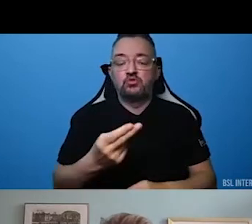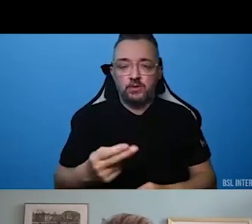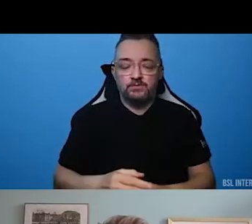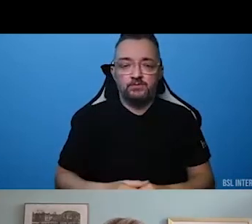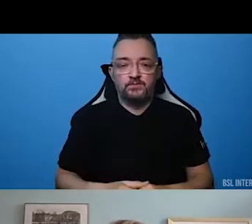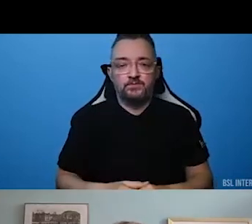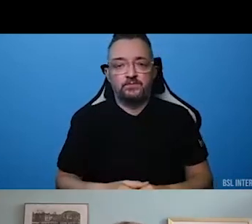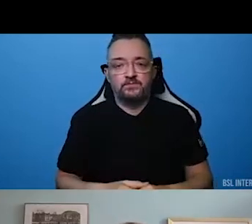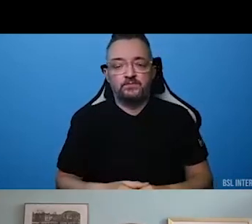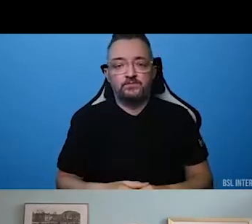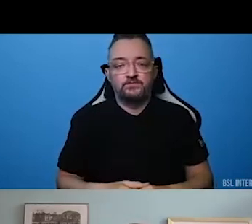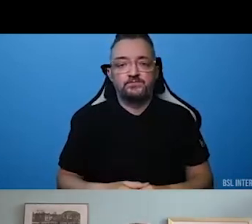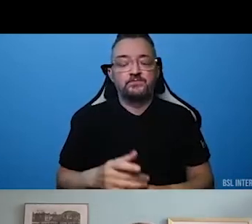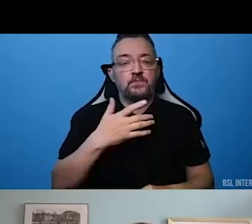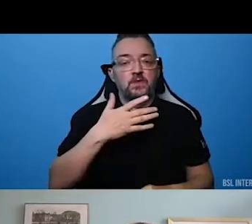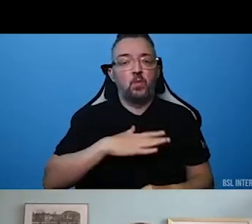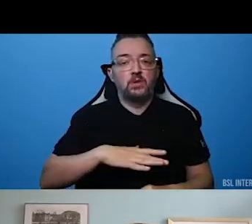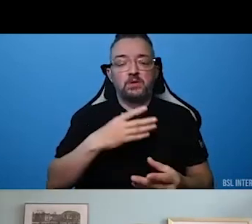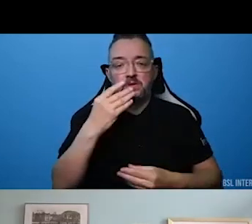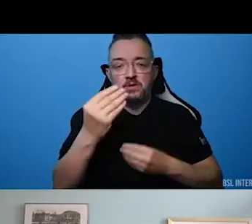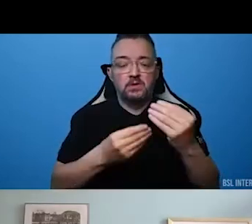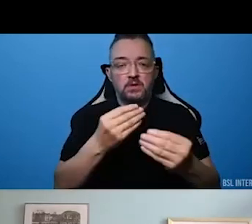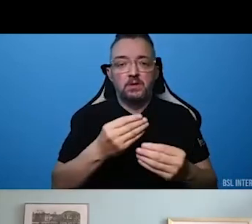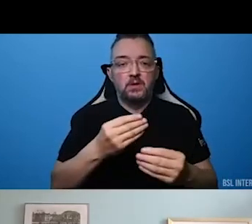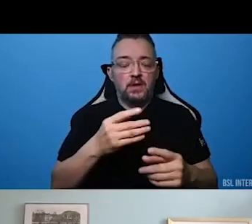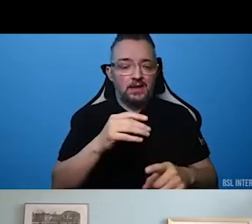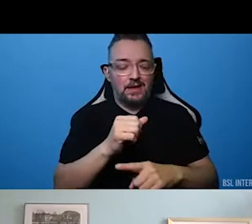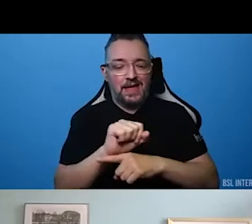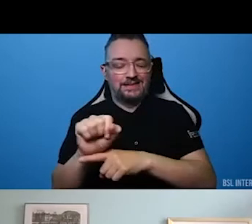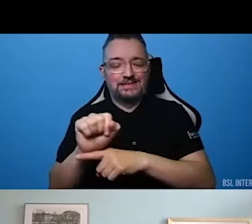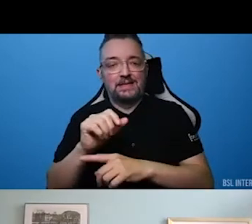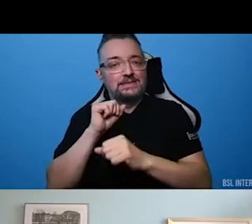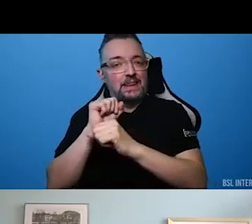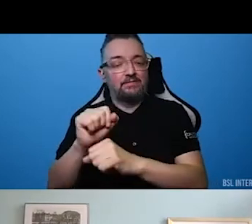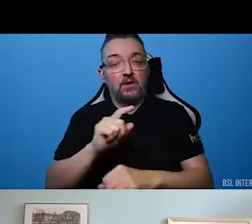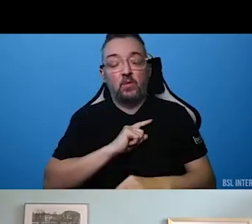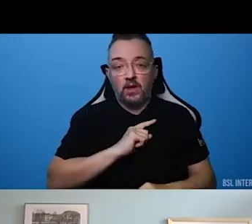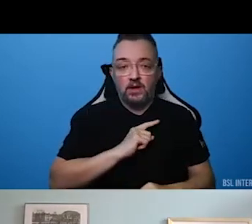I just wanted to emphasize that role of anti-slavery there because I think nowadays when we start to